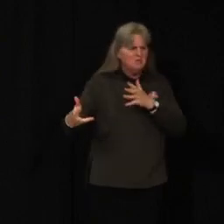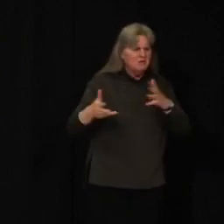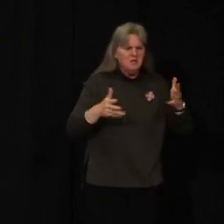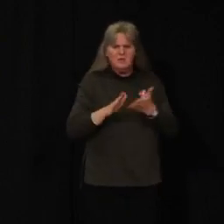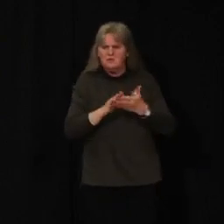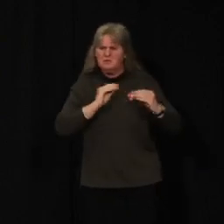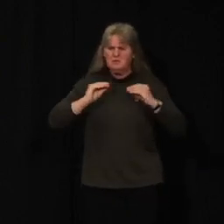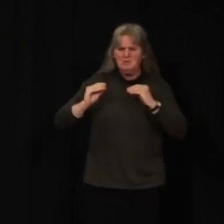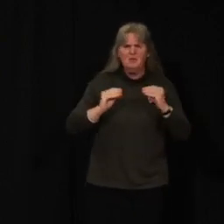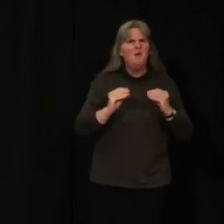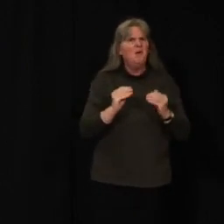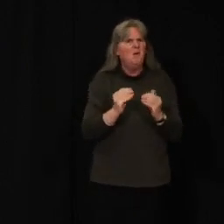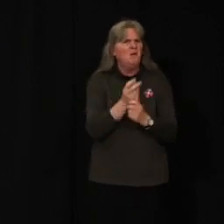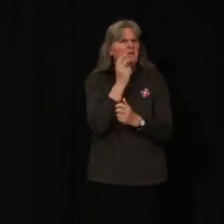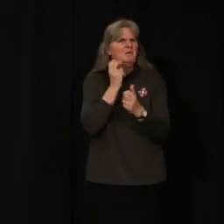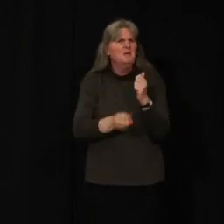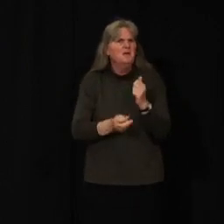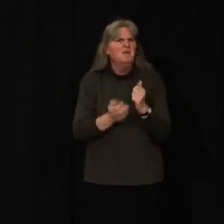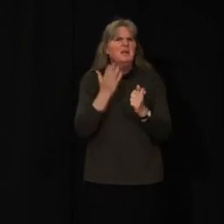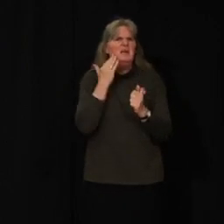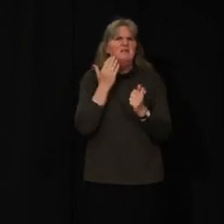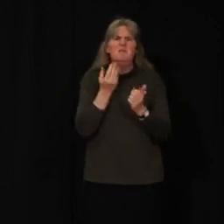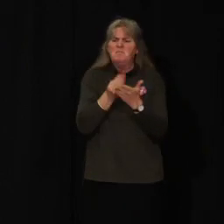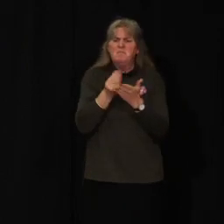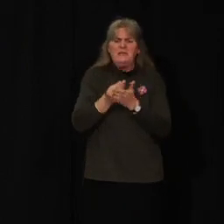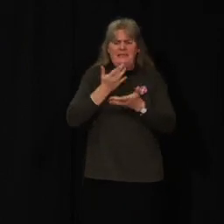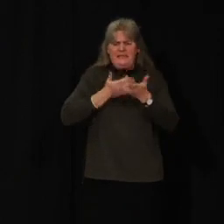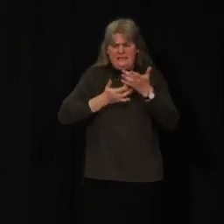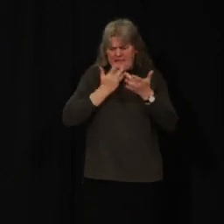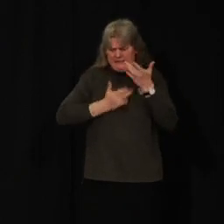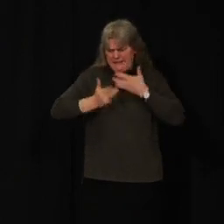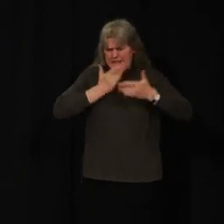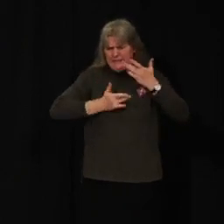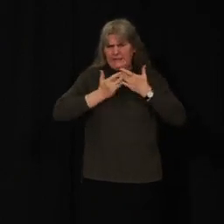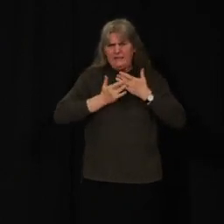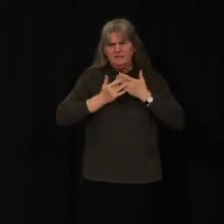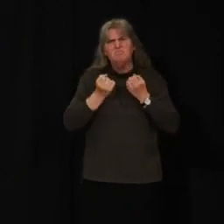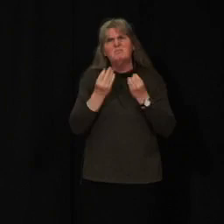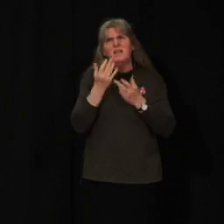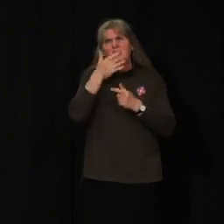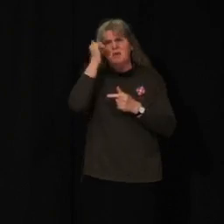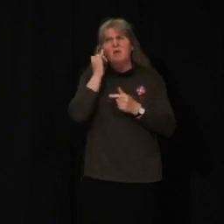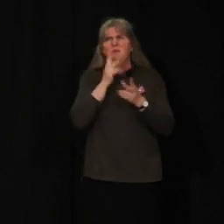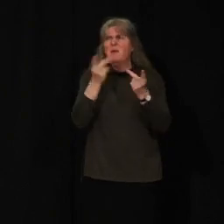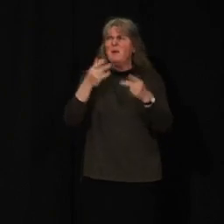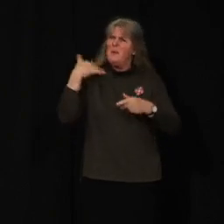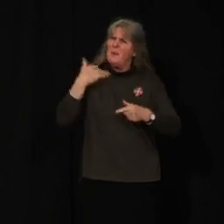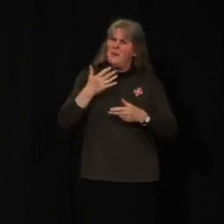experiencing financial hardships like so many Yukoners are. We appreciate that there are